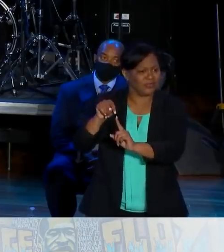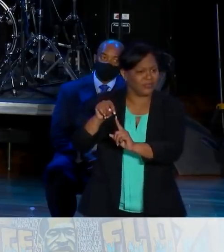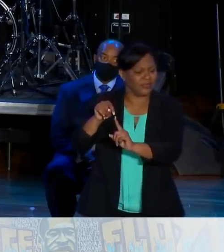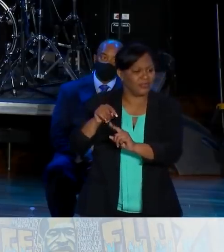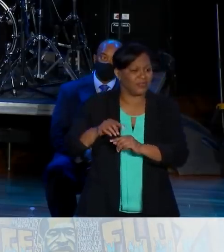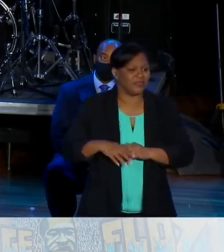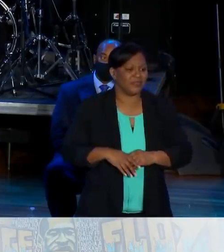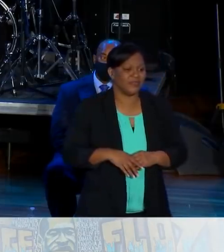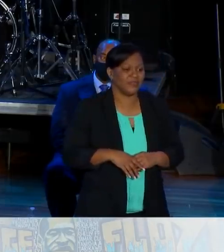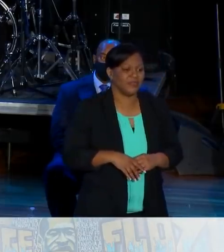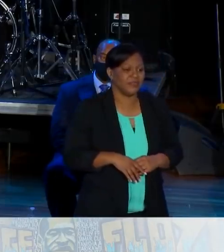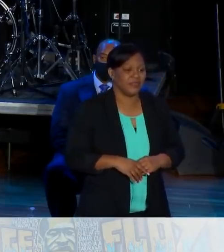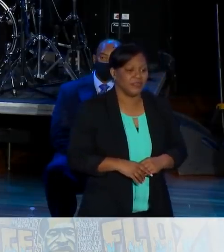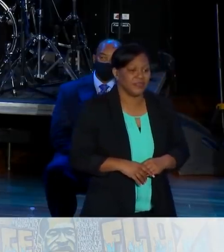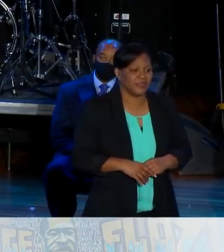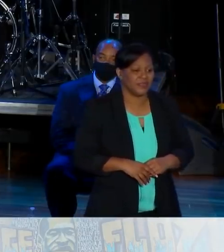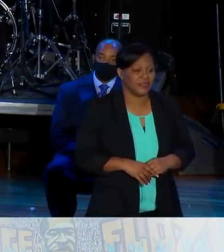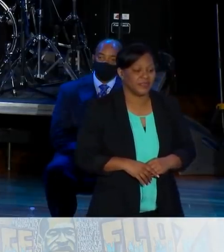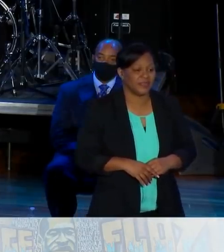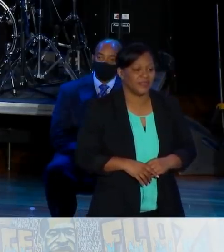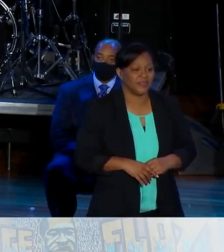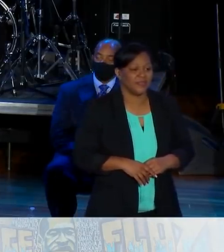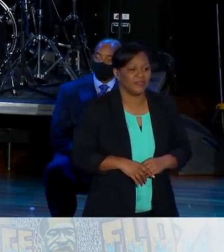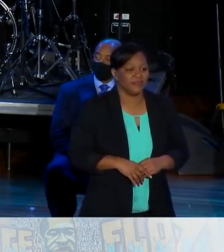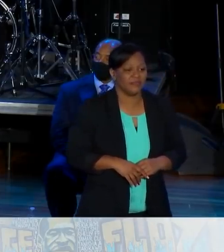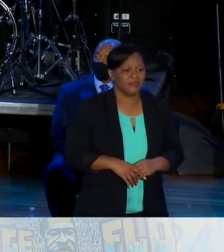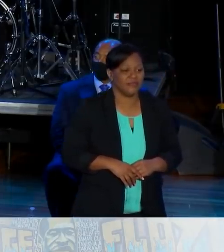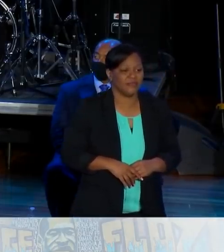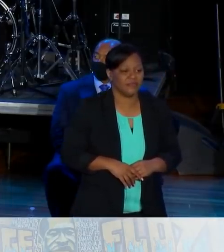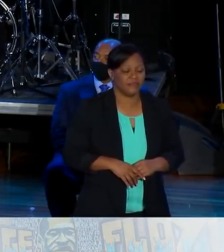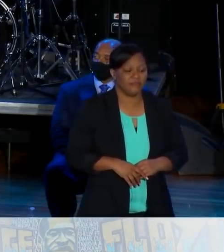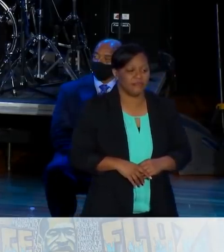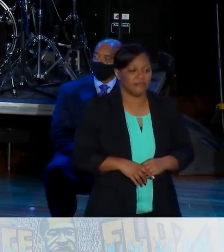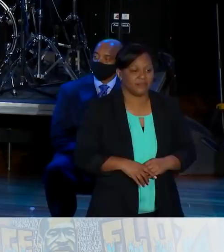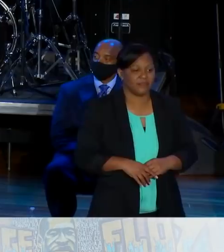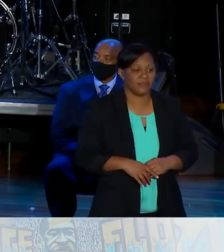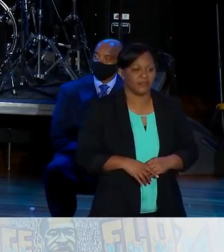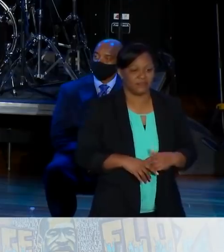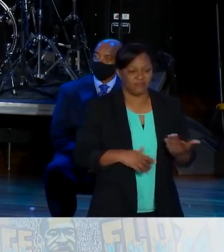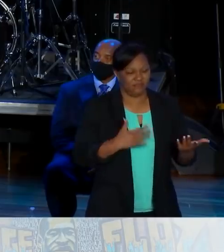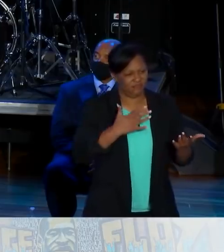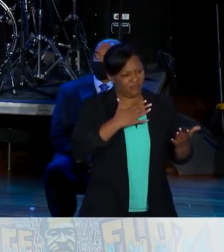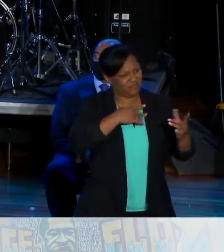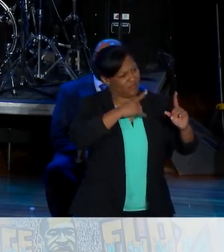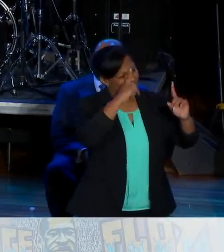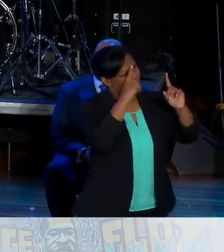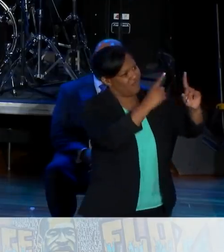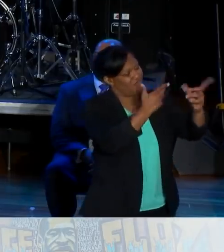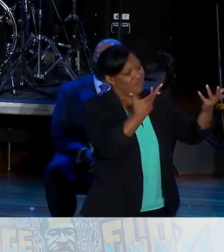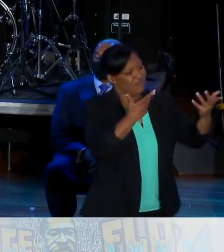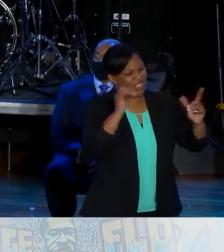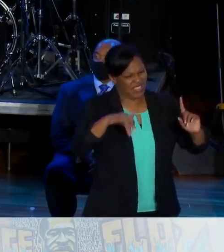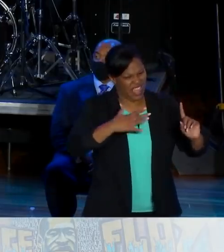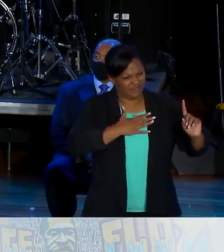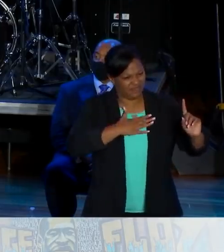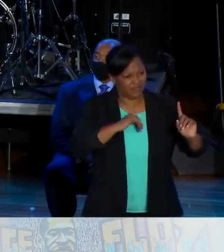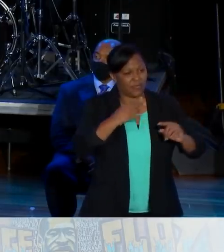MORE JUST TREATMENT OF PEOPLE OF COLOR. A MORE FAIR CRIMINAL JUSTICE SYSTEM.